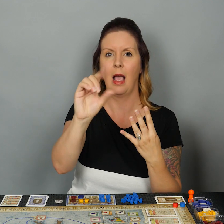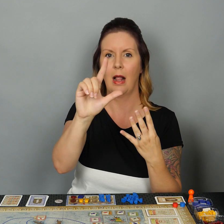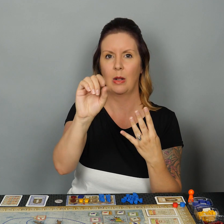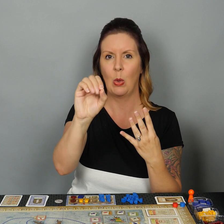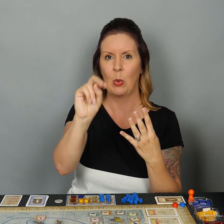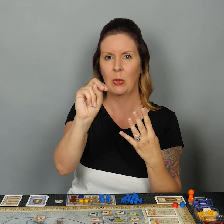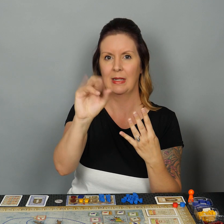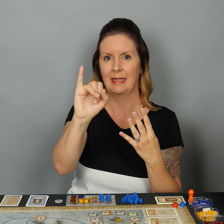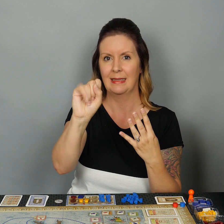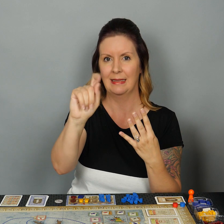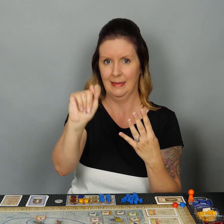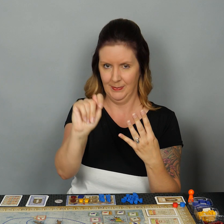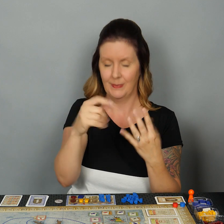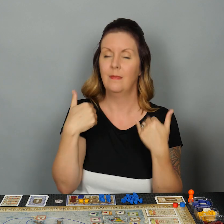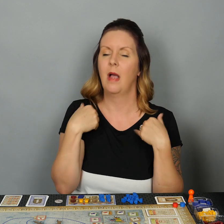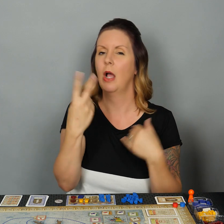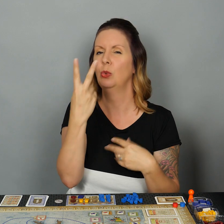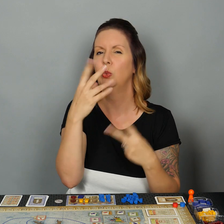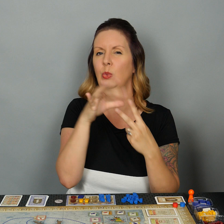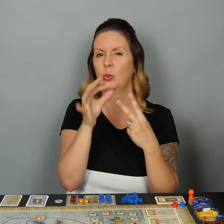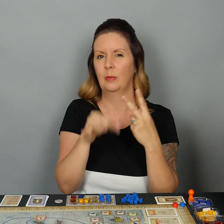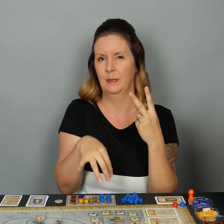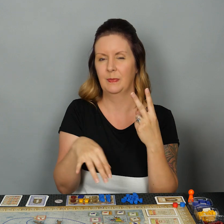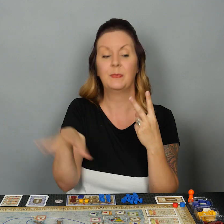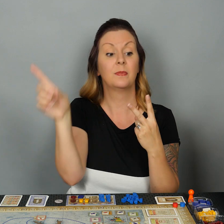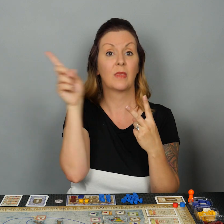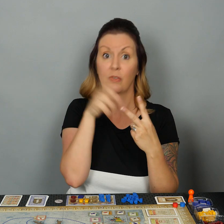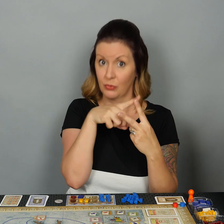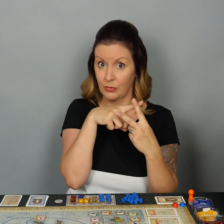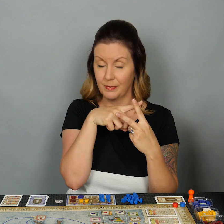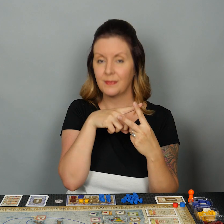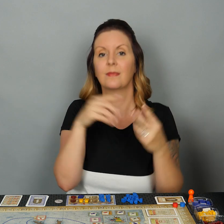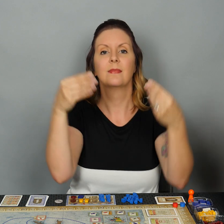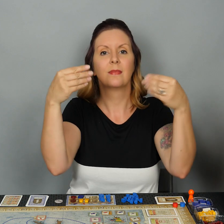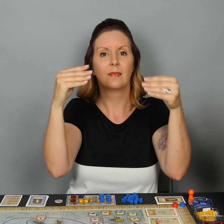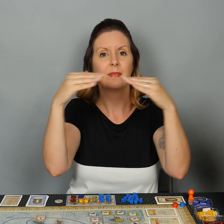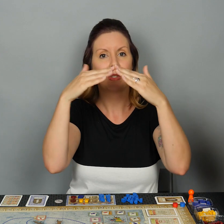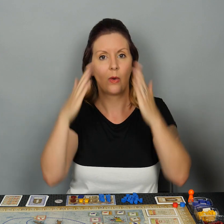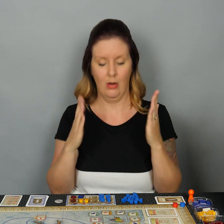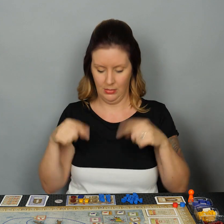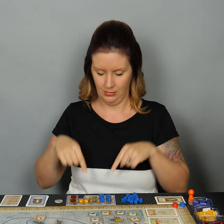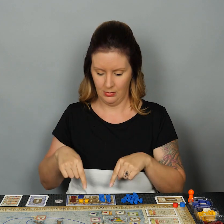If you play the Colonist card, you have 2 options.